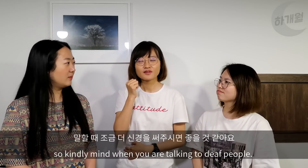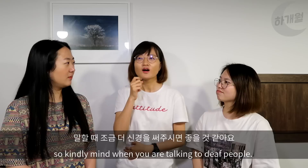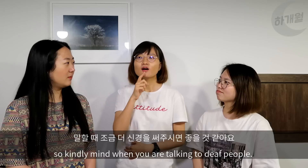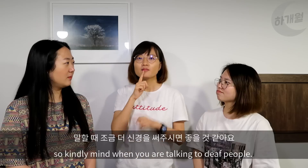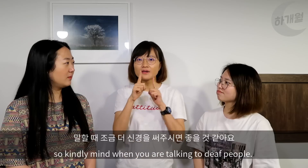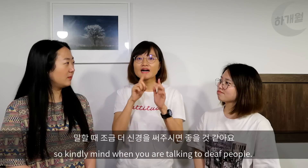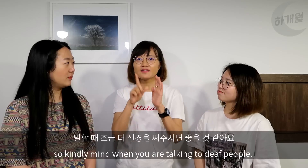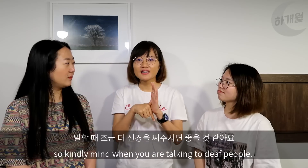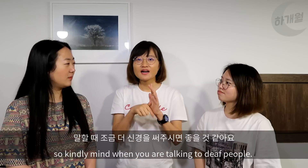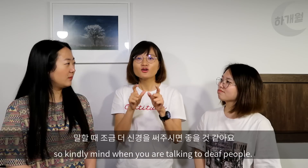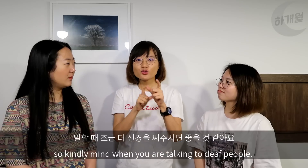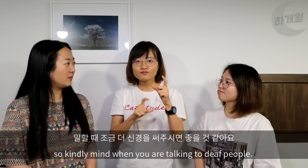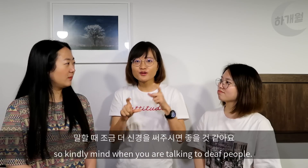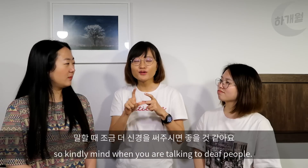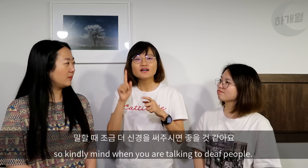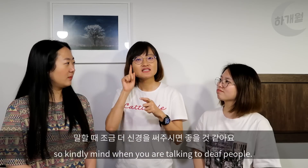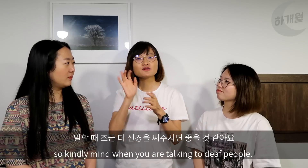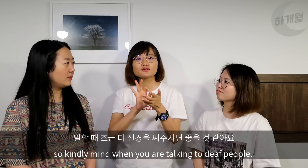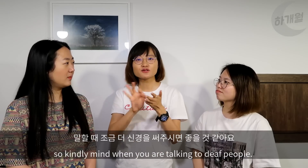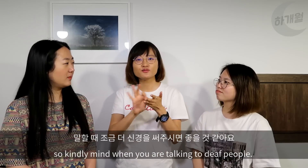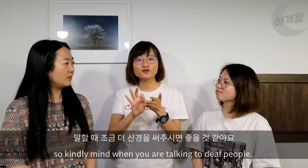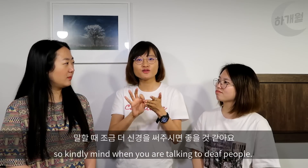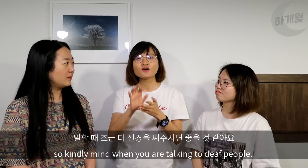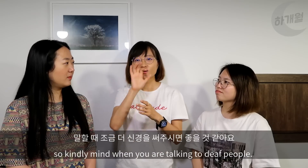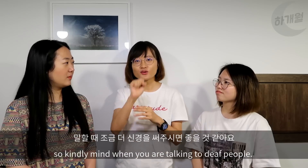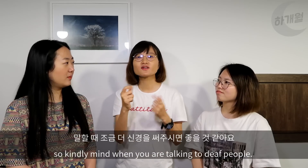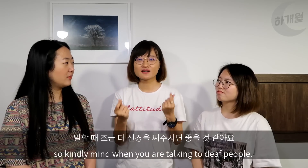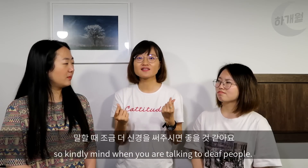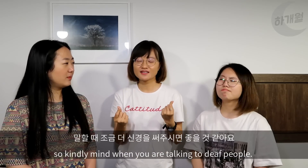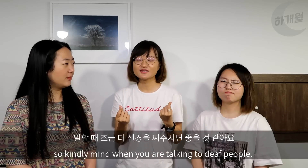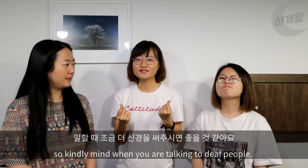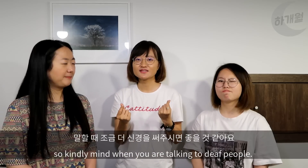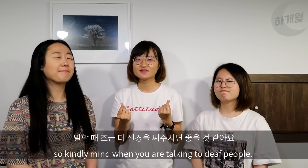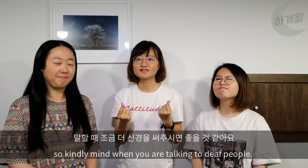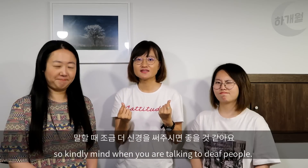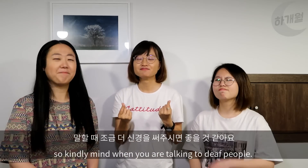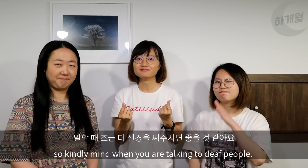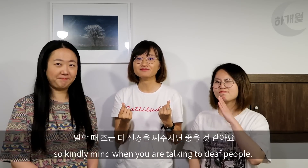so kindly mind when you are talking to deaf people.